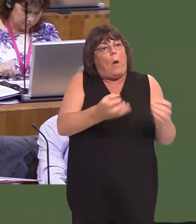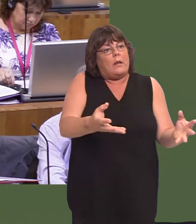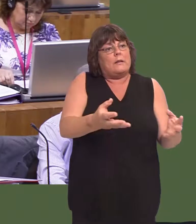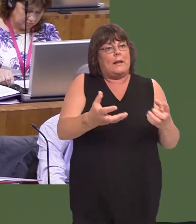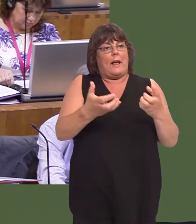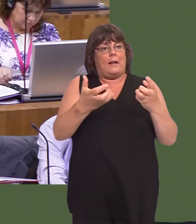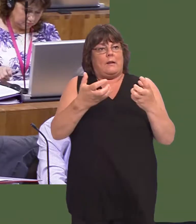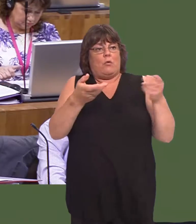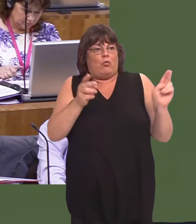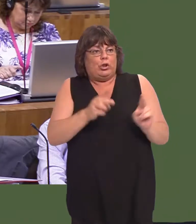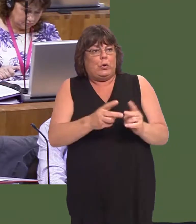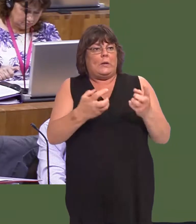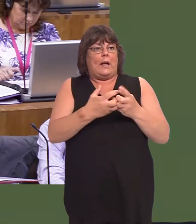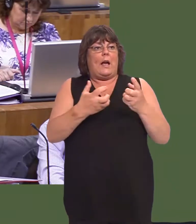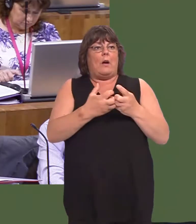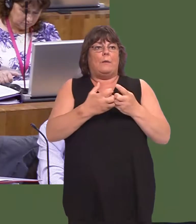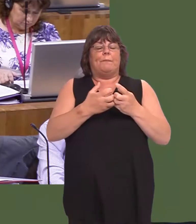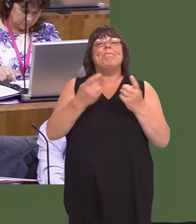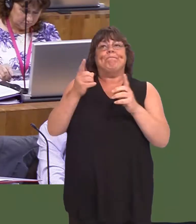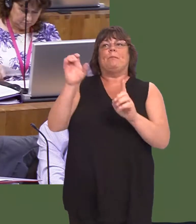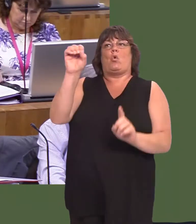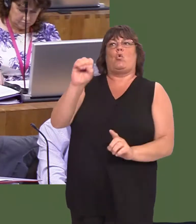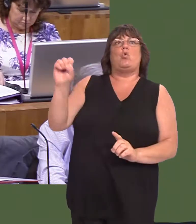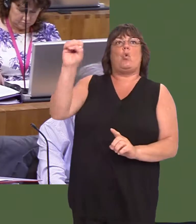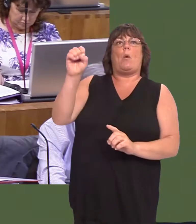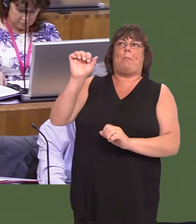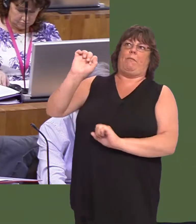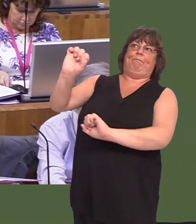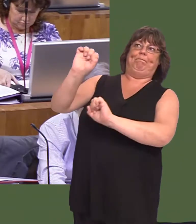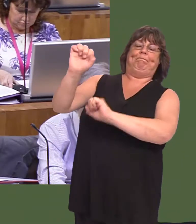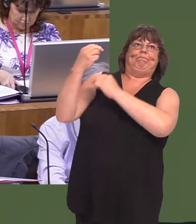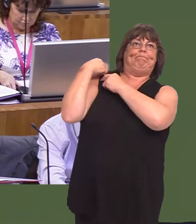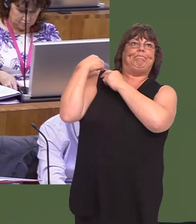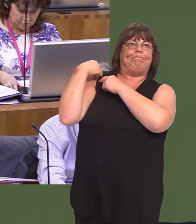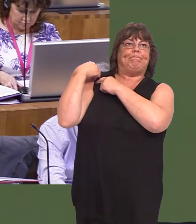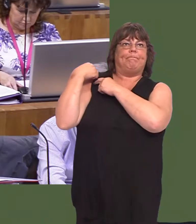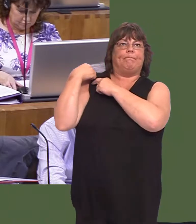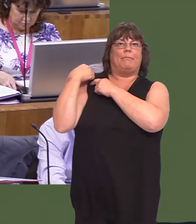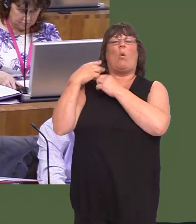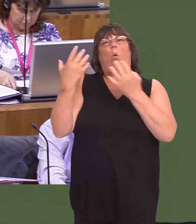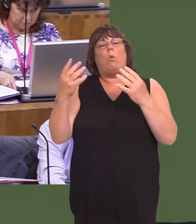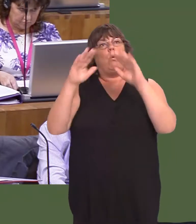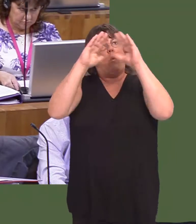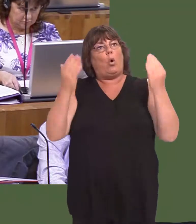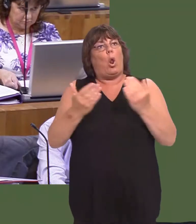that should be dealt with on a European level at least, but, really, on a global level,